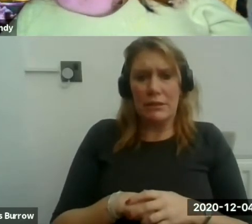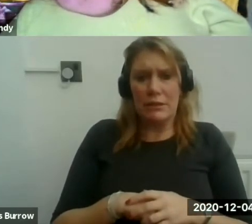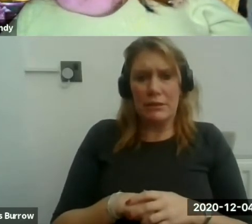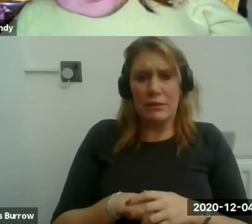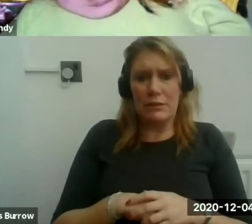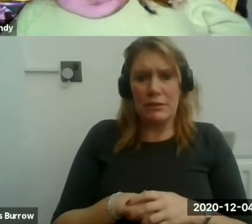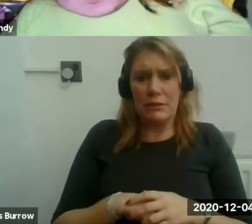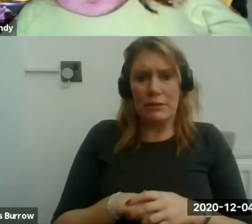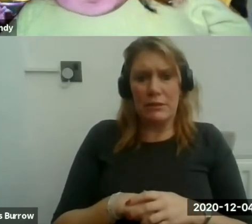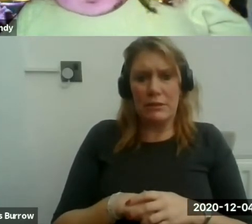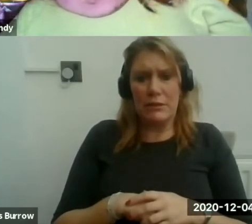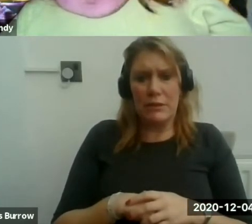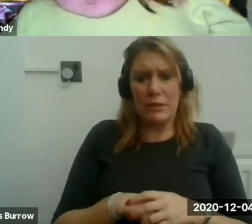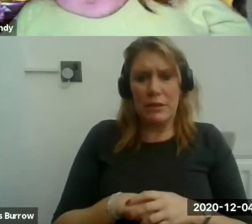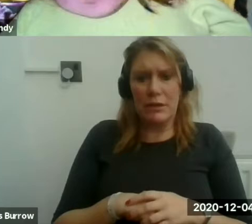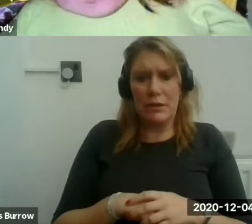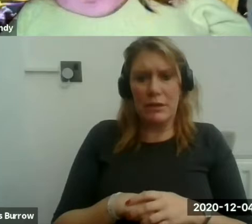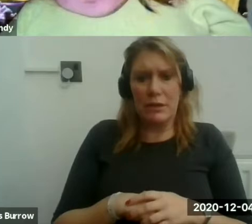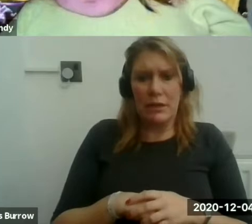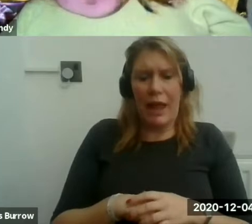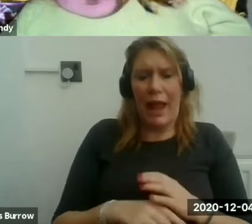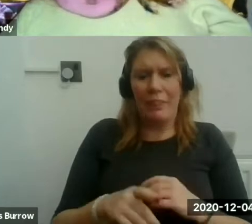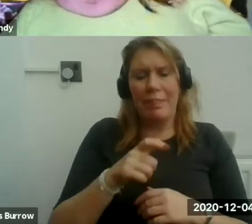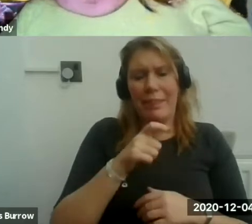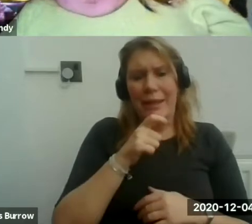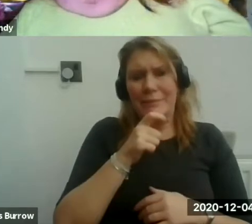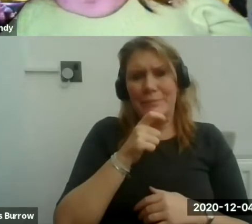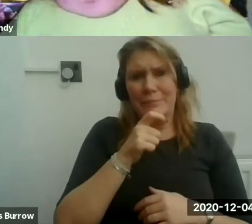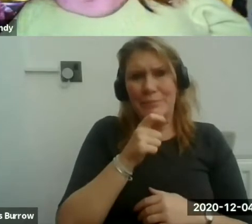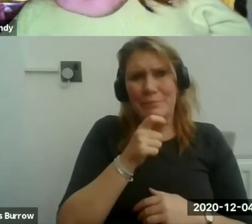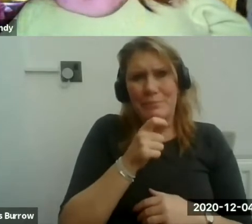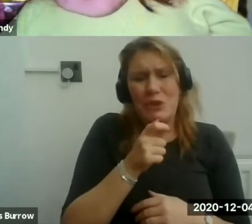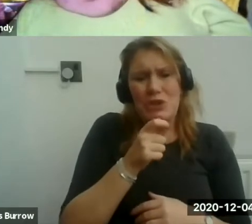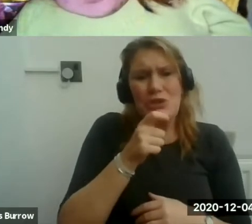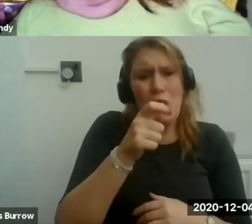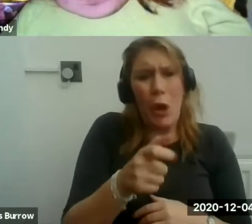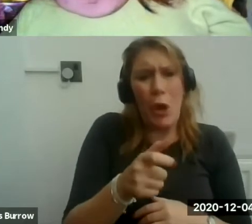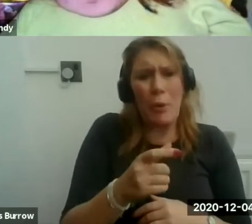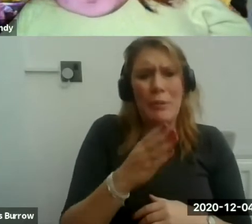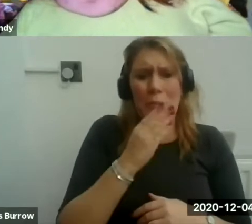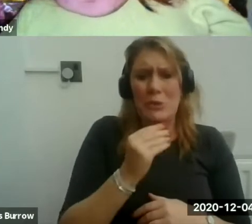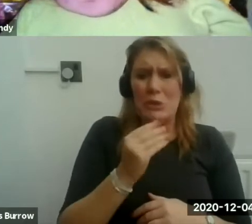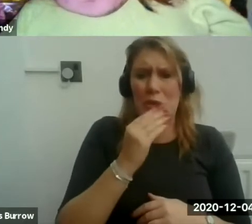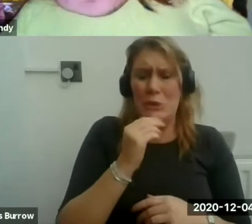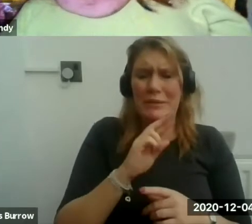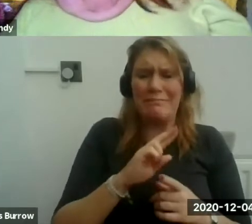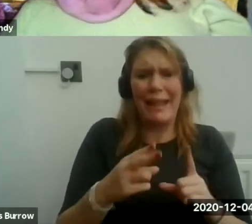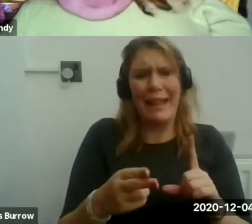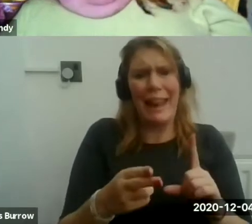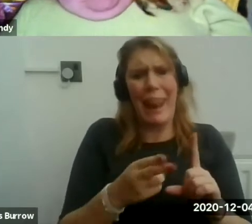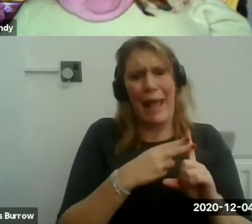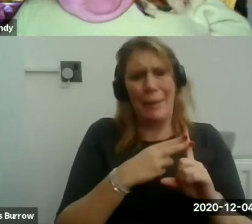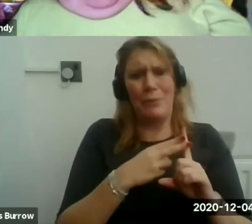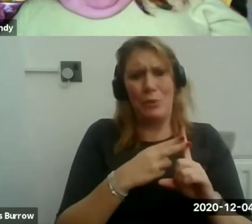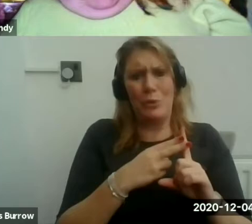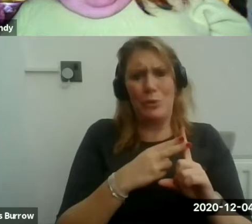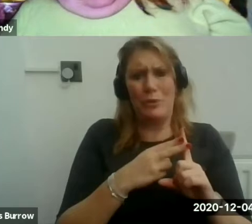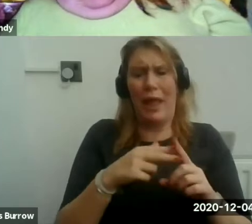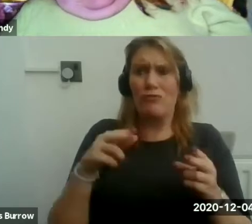which really, again, was another term that reduced our status, that made us sound